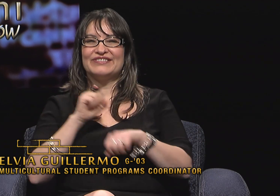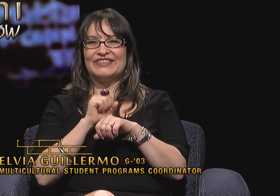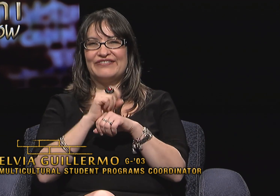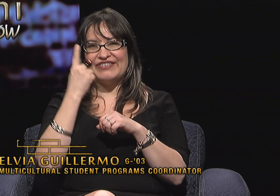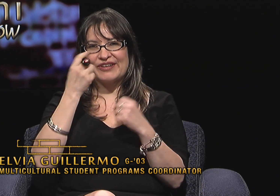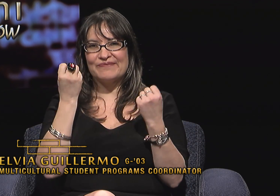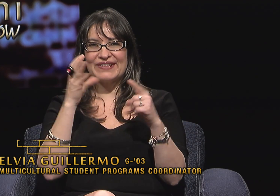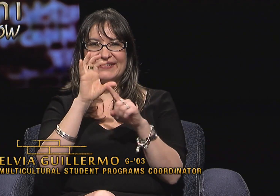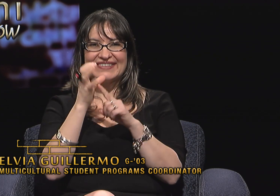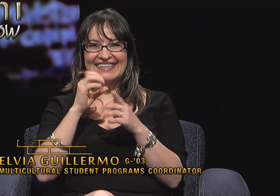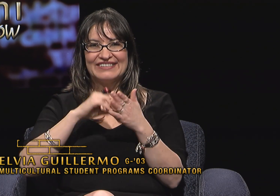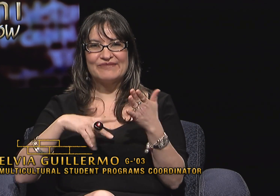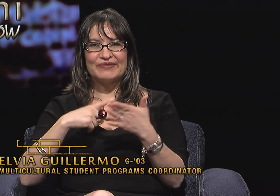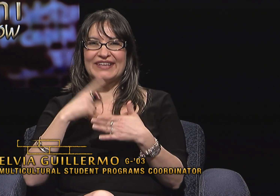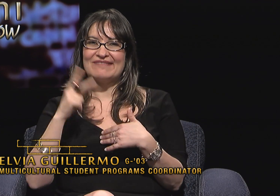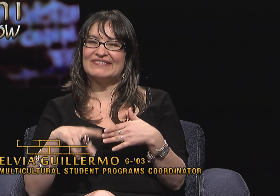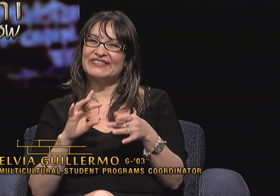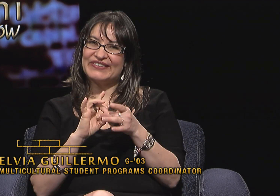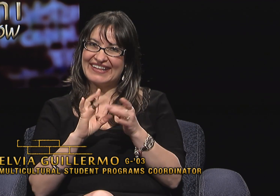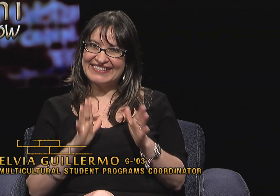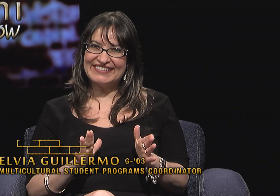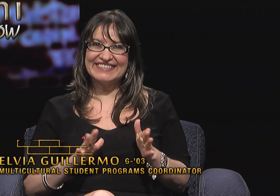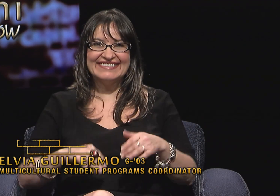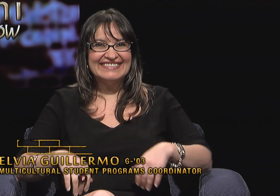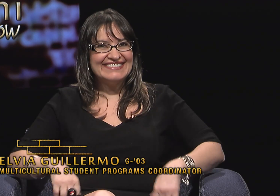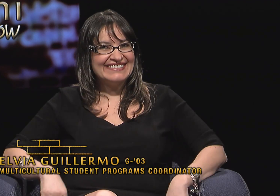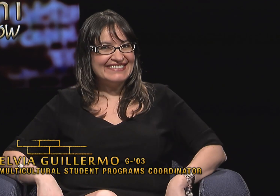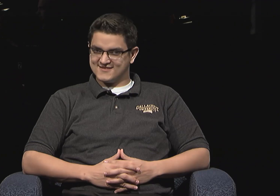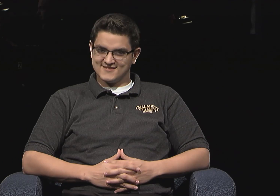as a coordinator in the Multicultural Student Program.